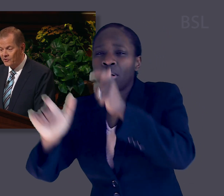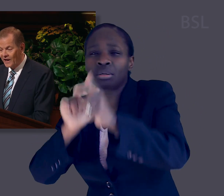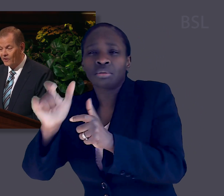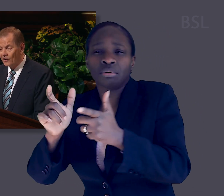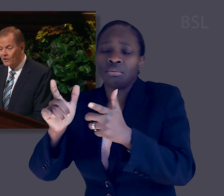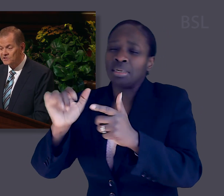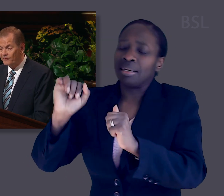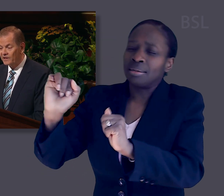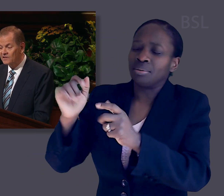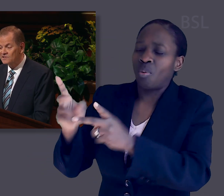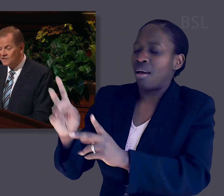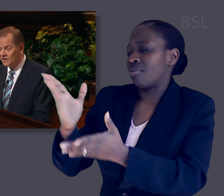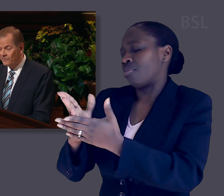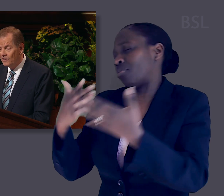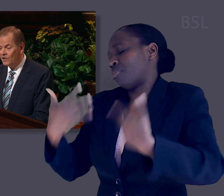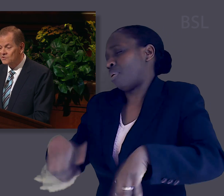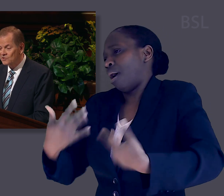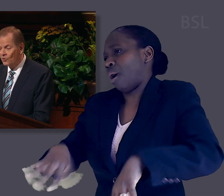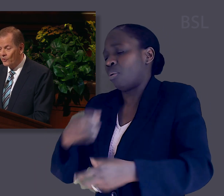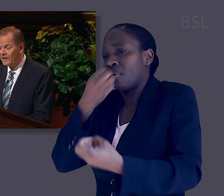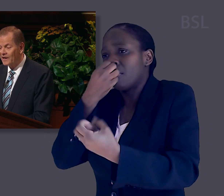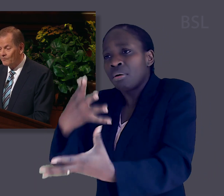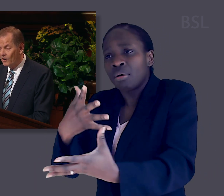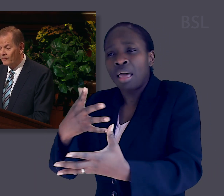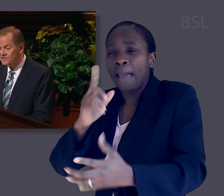neither can the hearts of men conceive so great and marvelous